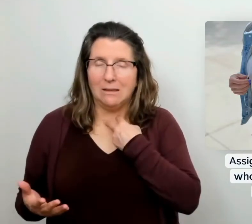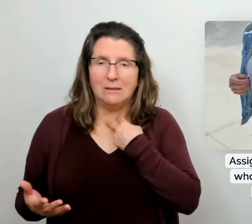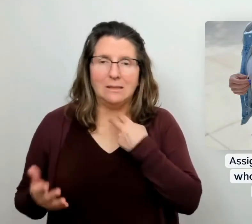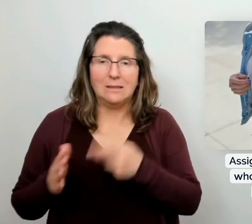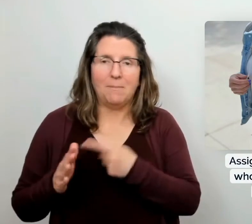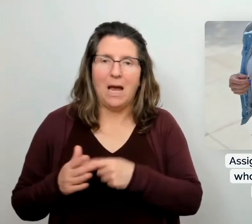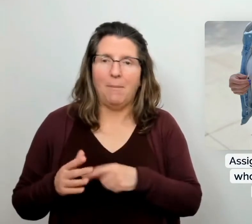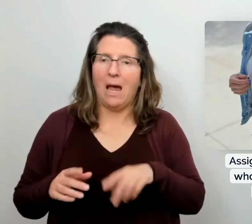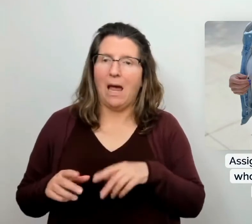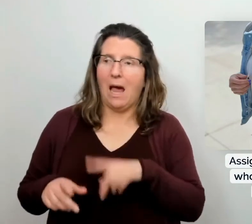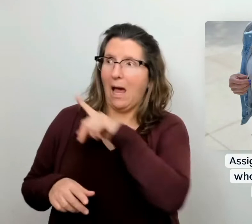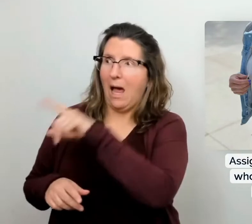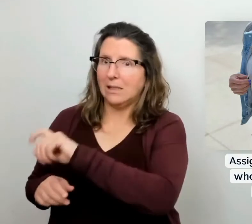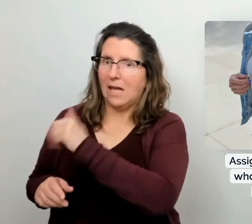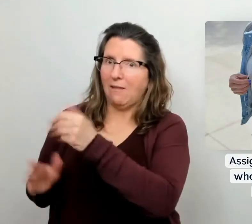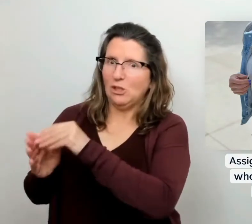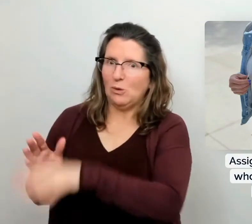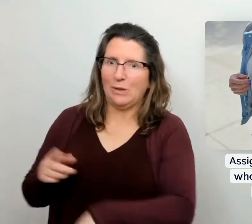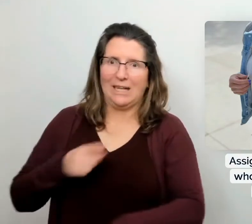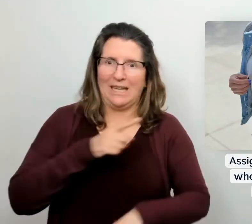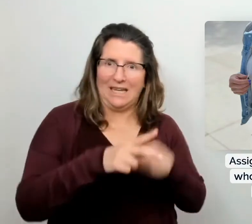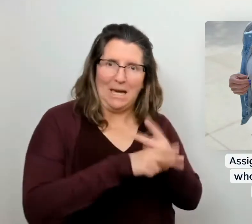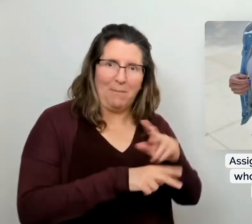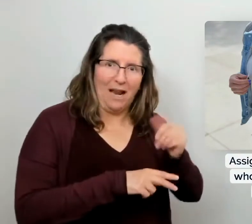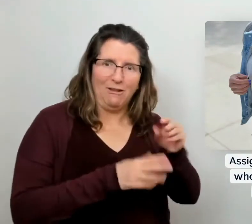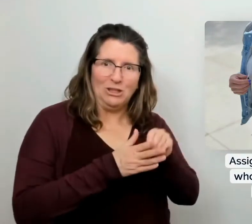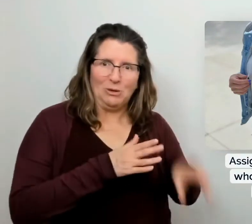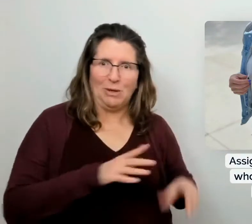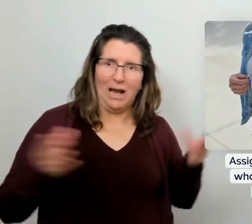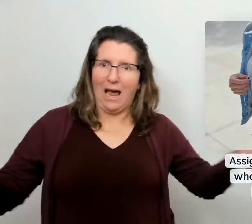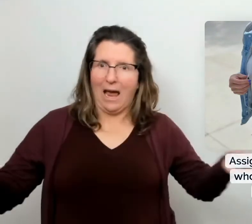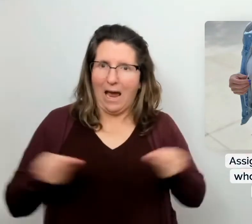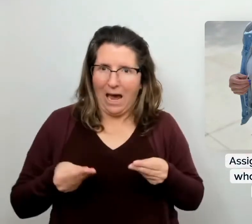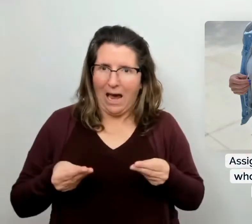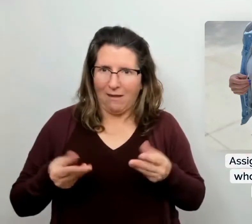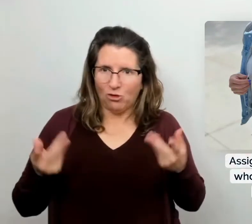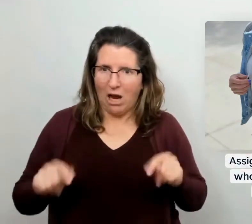Then I'd try to get a second student's notes and try and match them up.